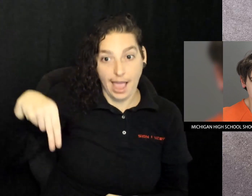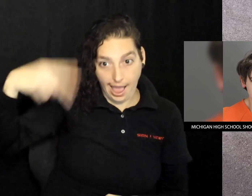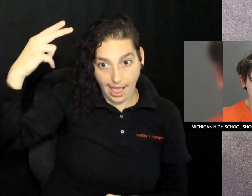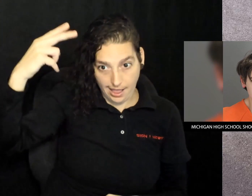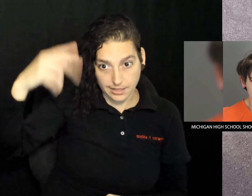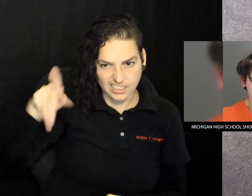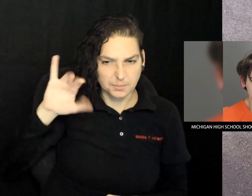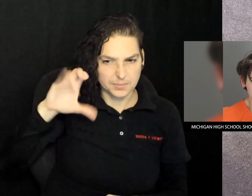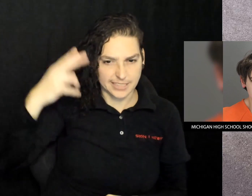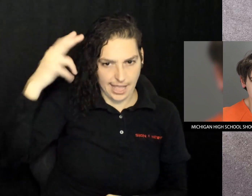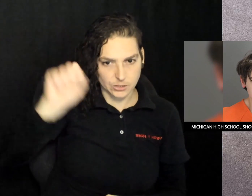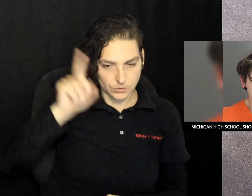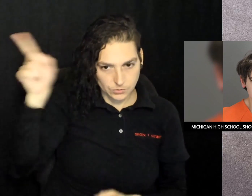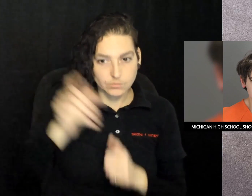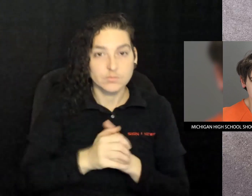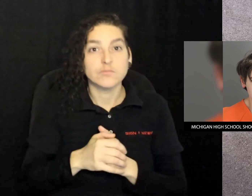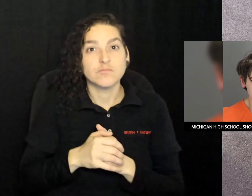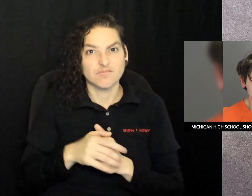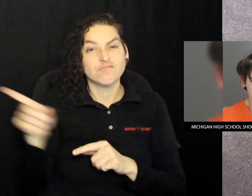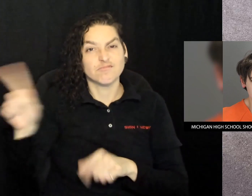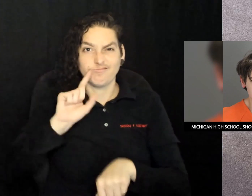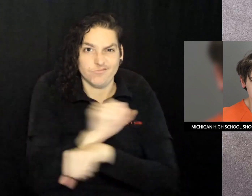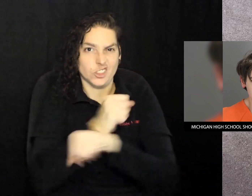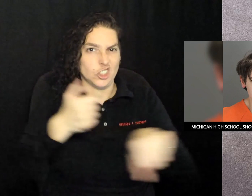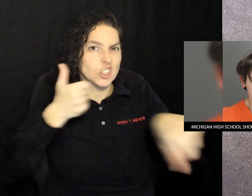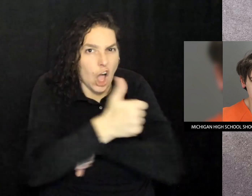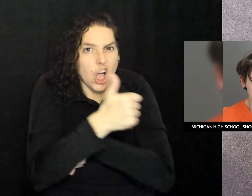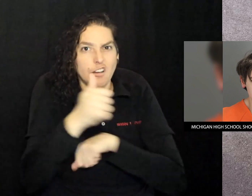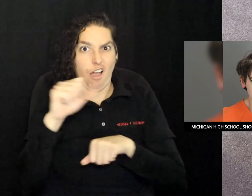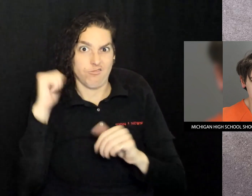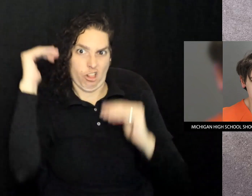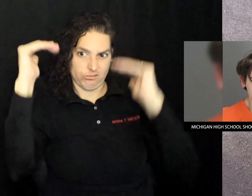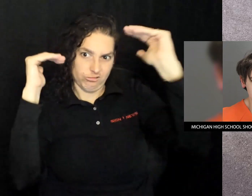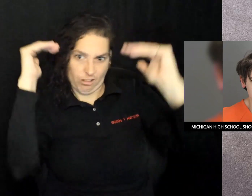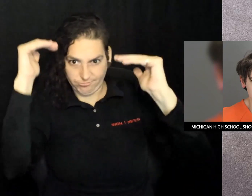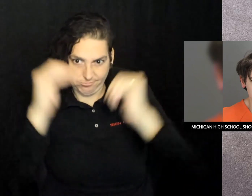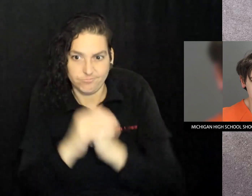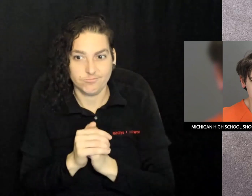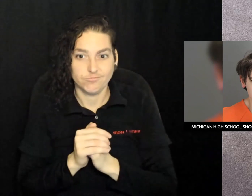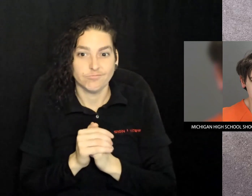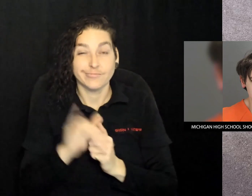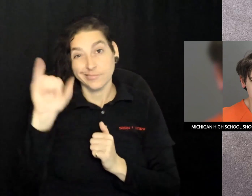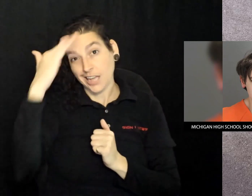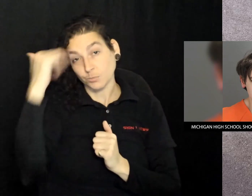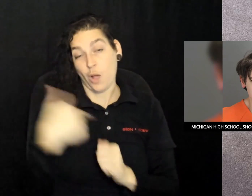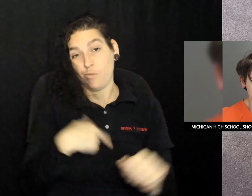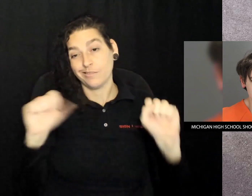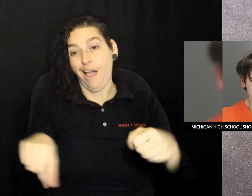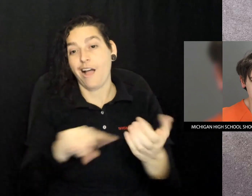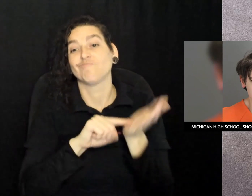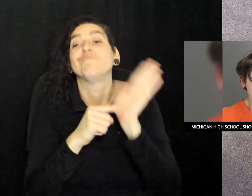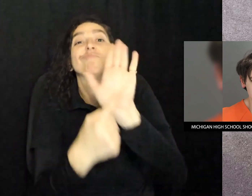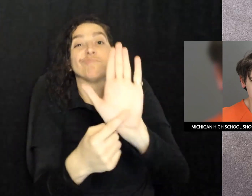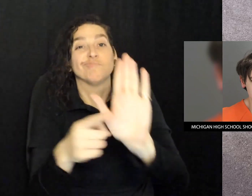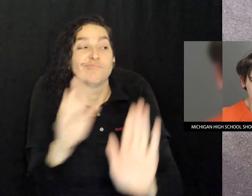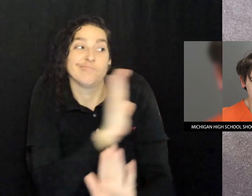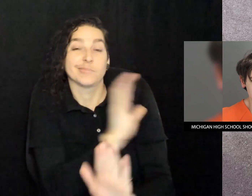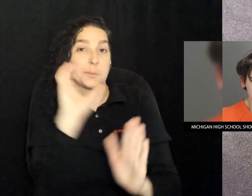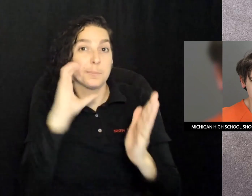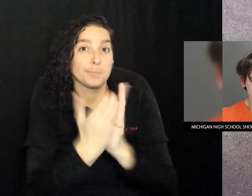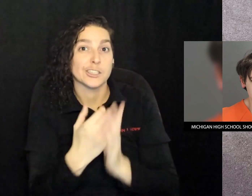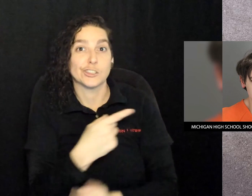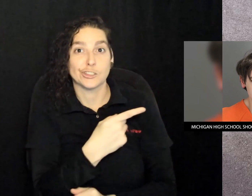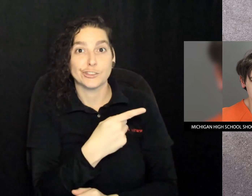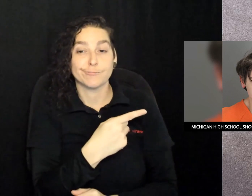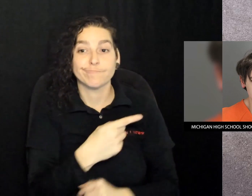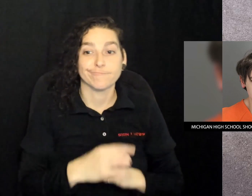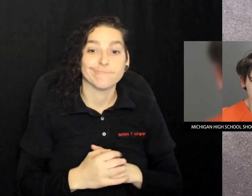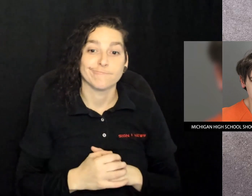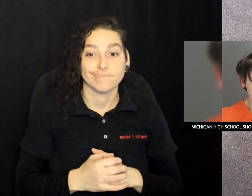at a Michigan high school is being charged as an adult which is why we can now show you his picture